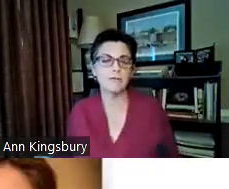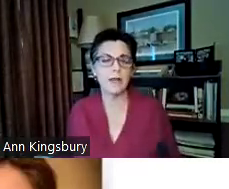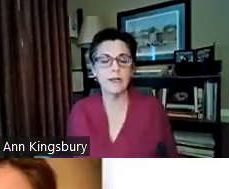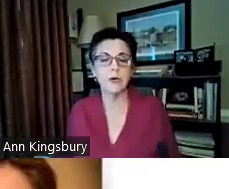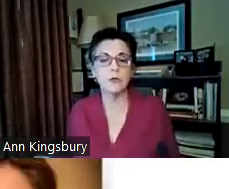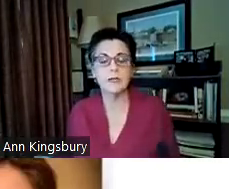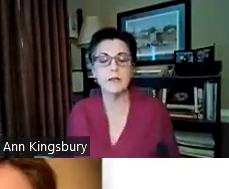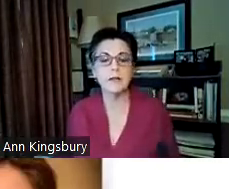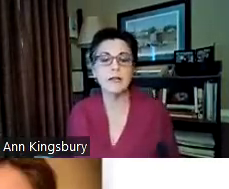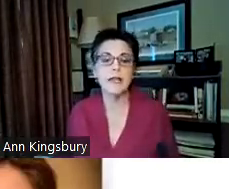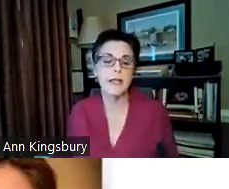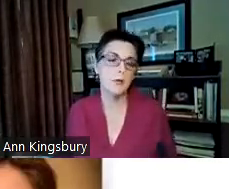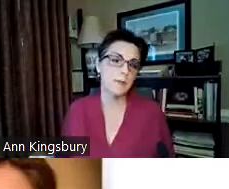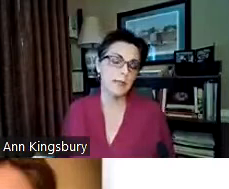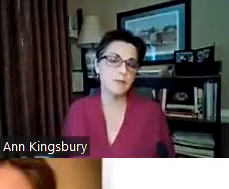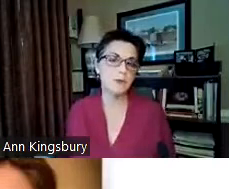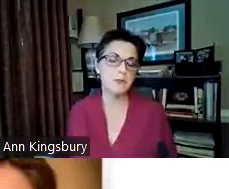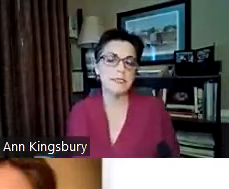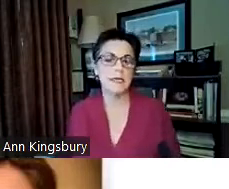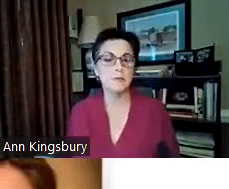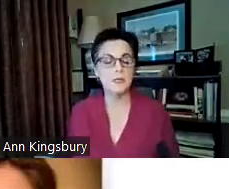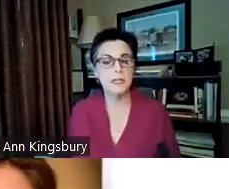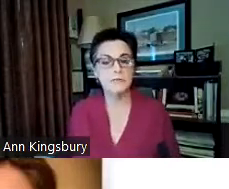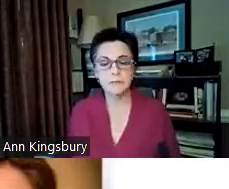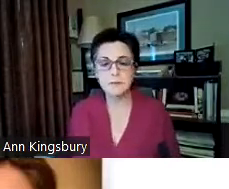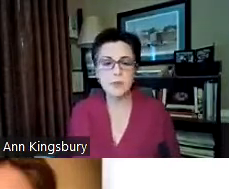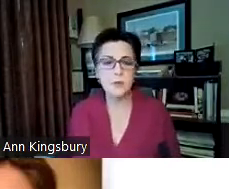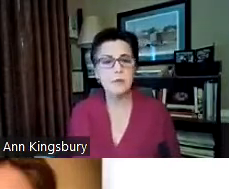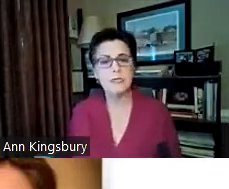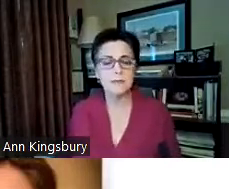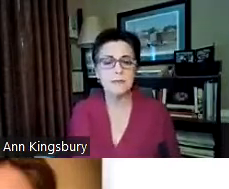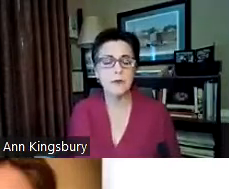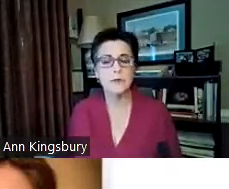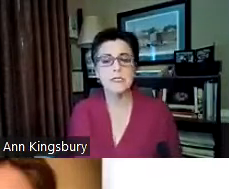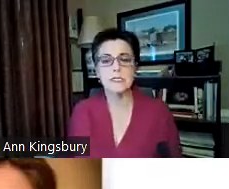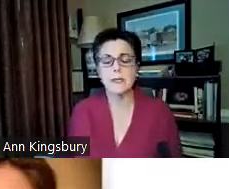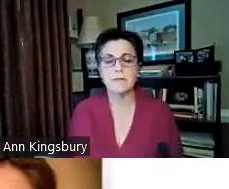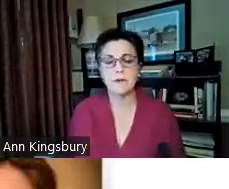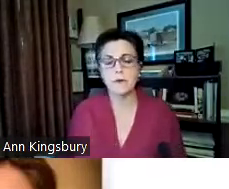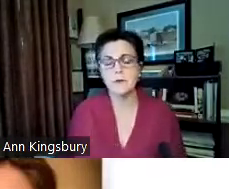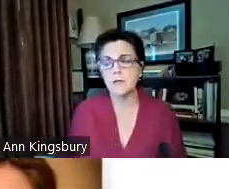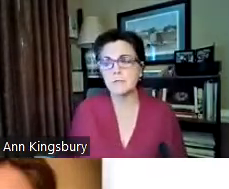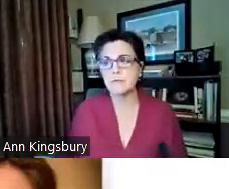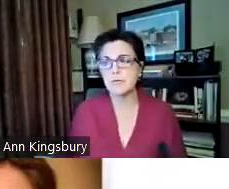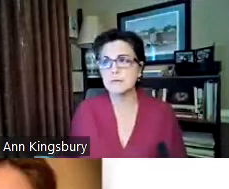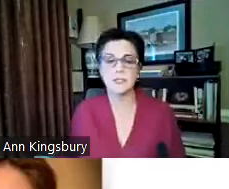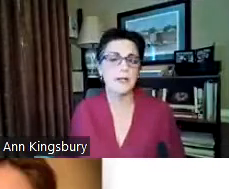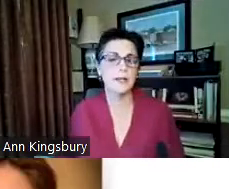red and gold in color. And over my left shoulder is a bookshelf, with books and photos and a photo or a picture hanging on